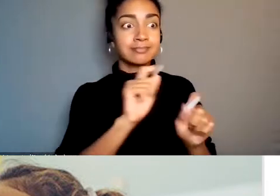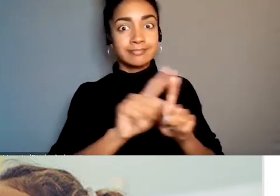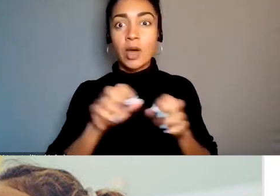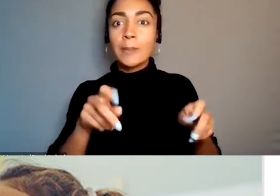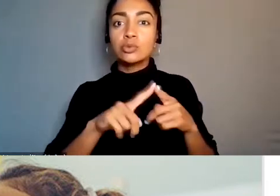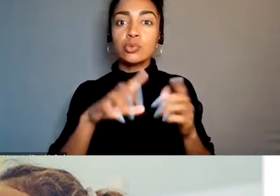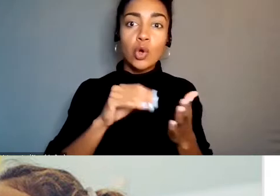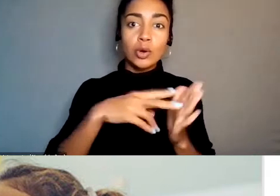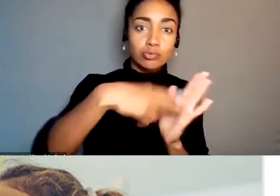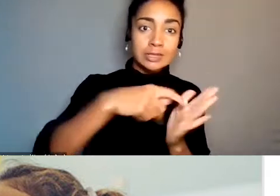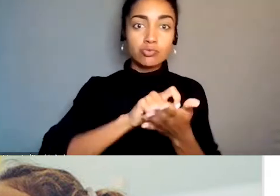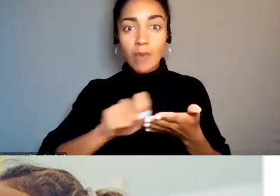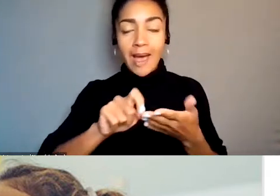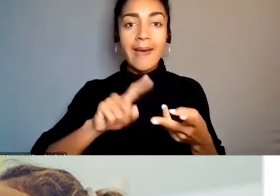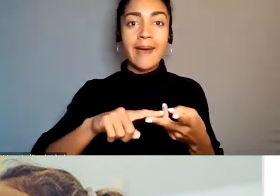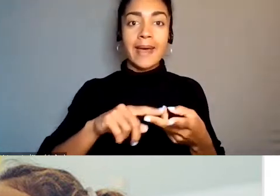We distributed more than 31 million textbooks and other teaching and learning materials and provided education